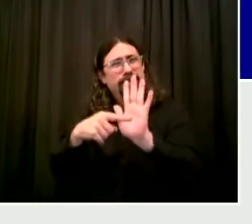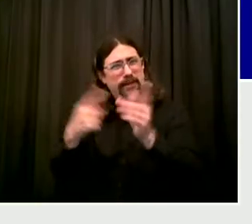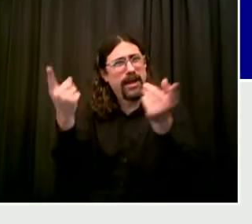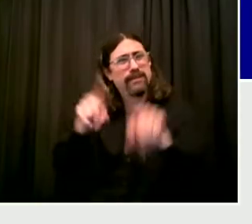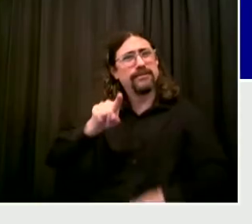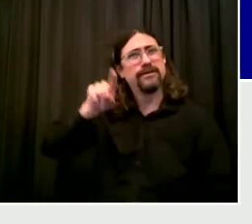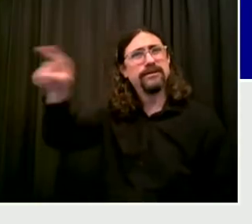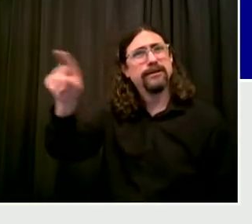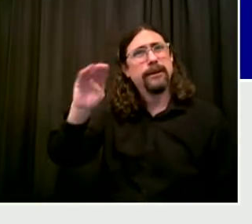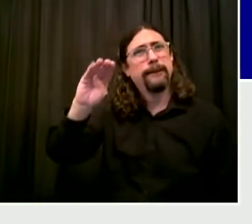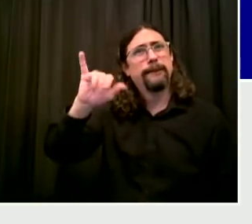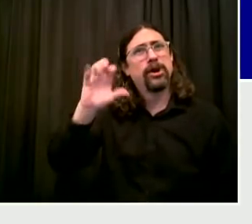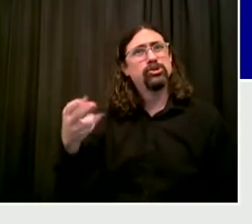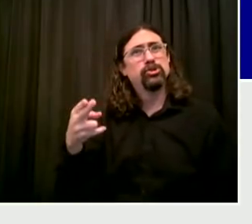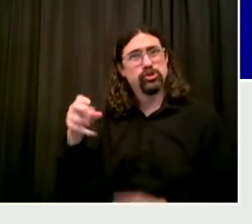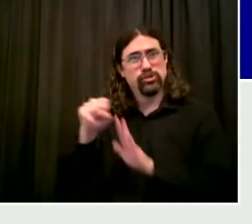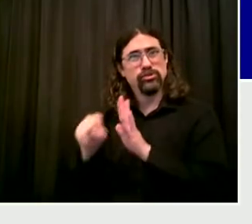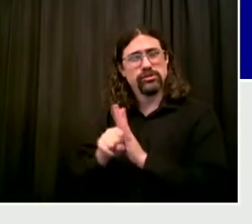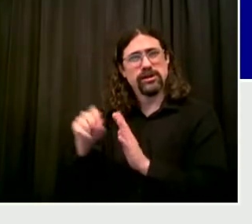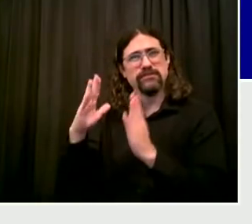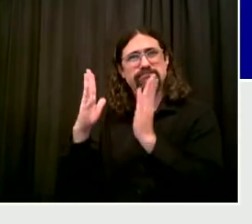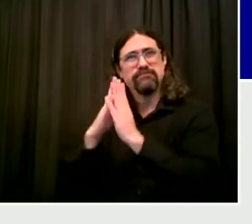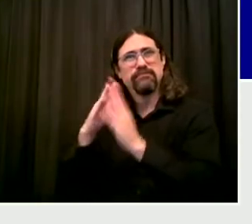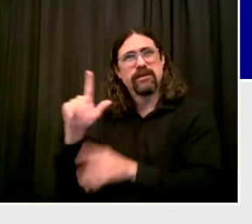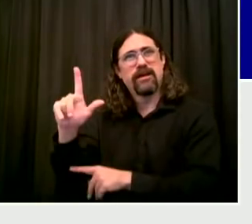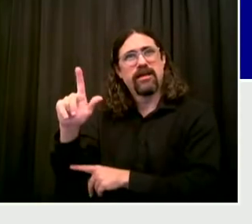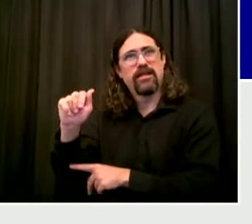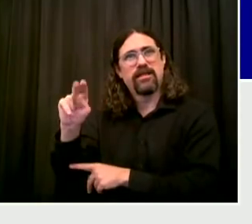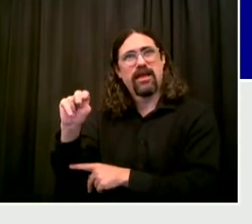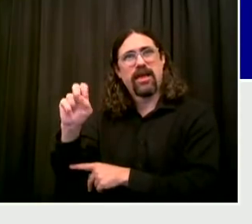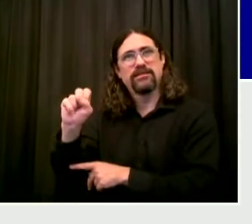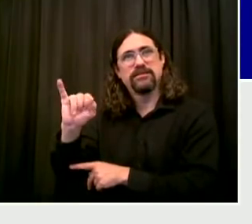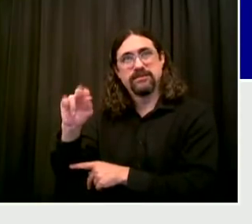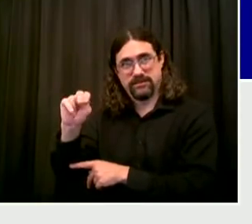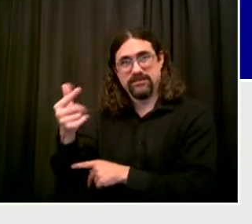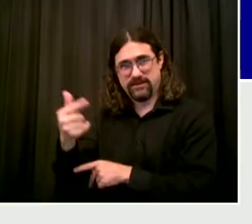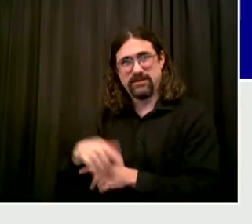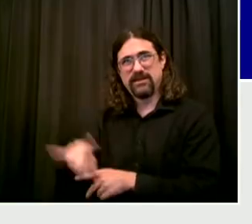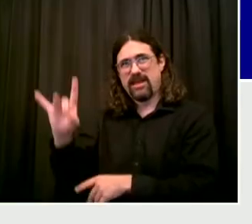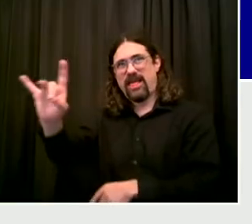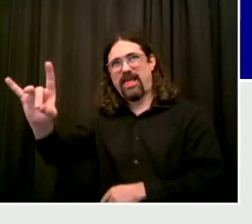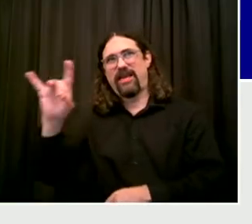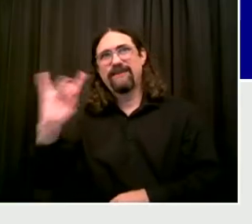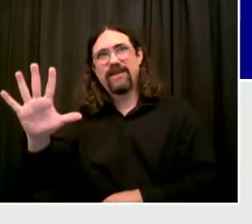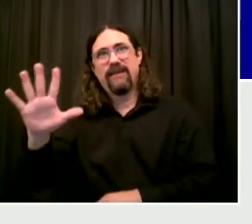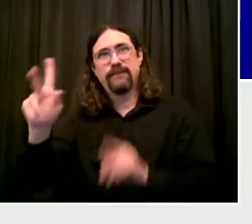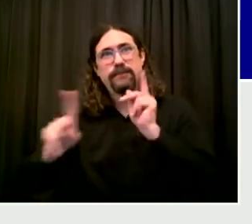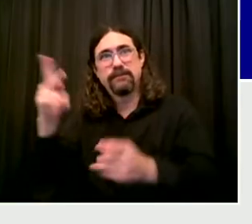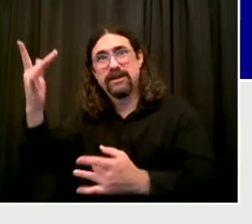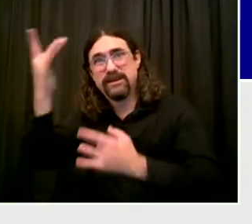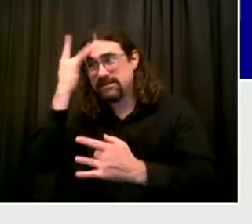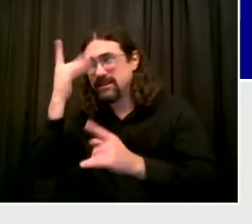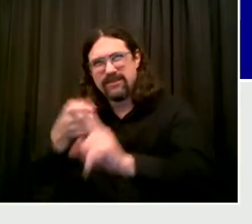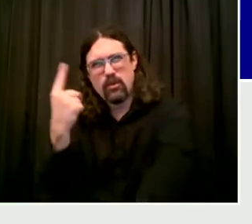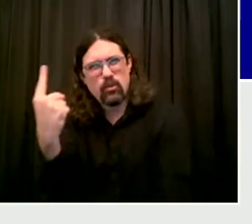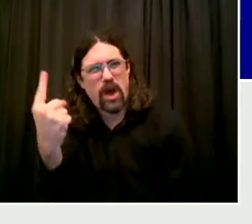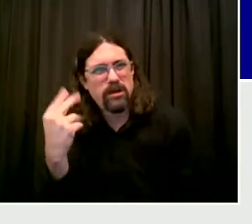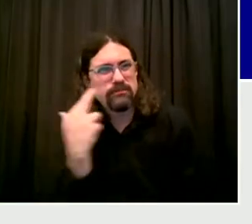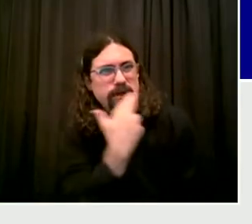IN CALIFORNIA HAMAS DE PROGRESS BUT THEY ARE SLIPINPG BAK CAND